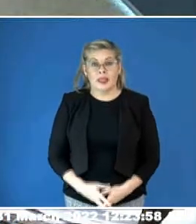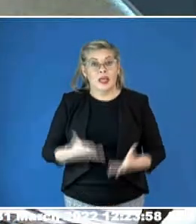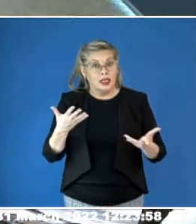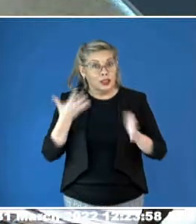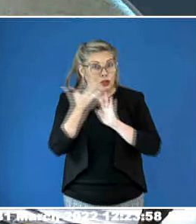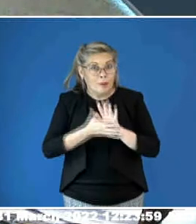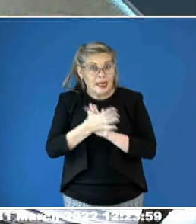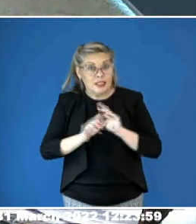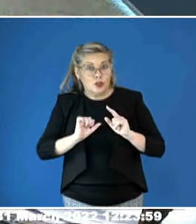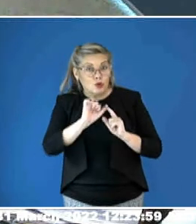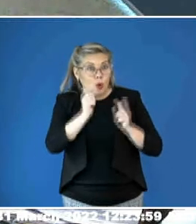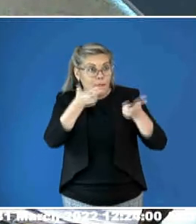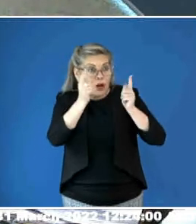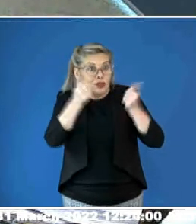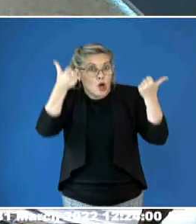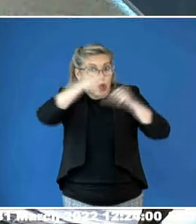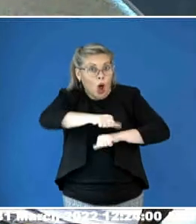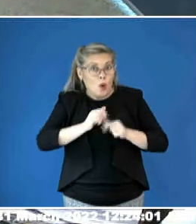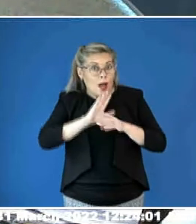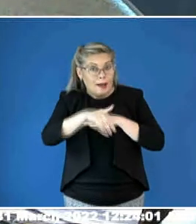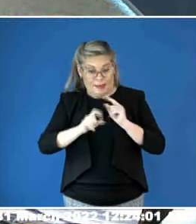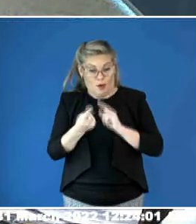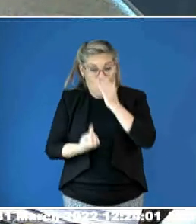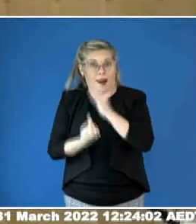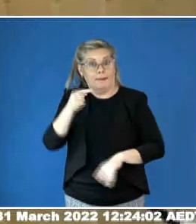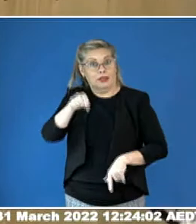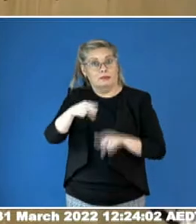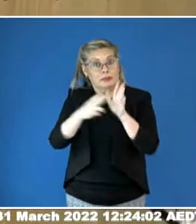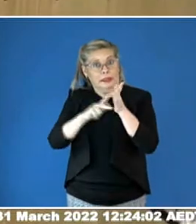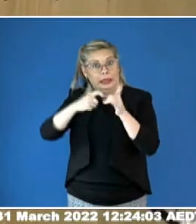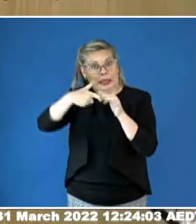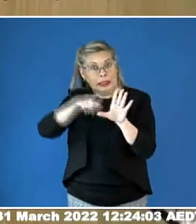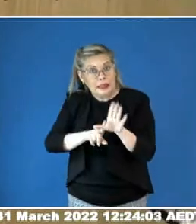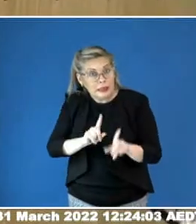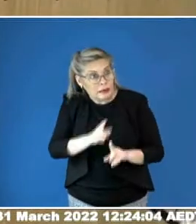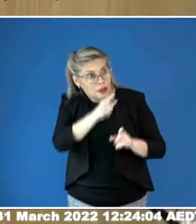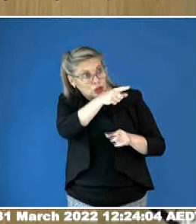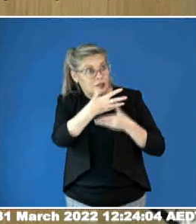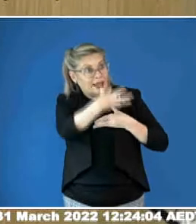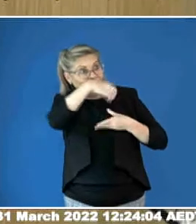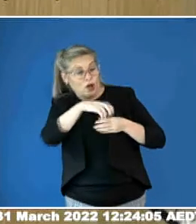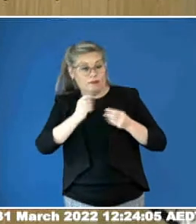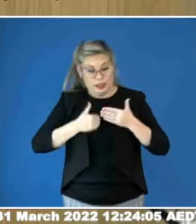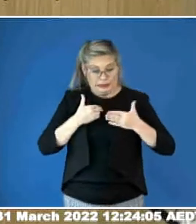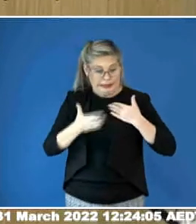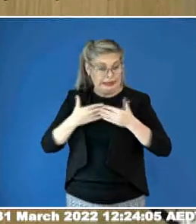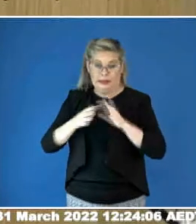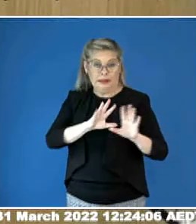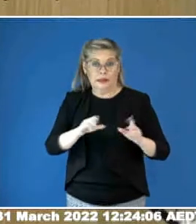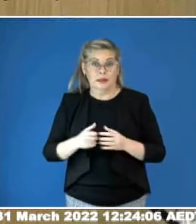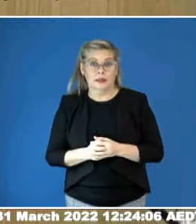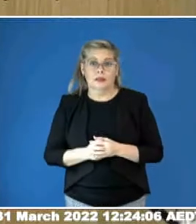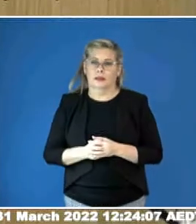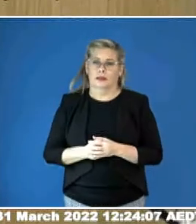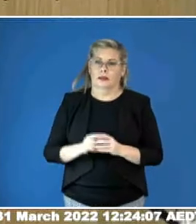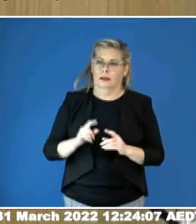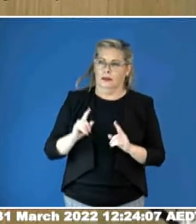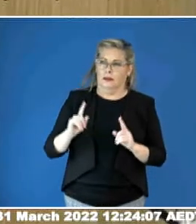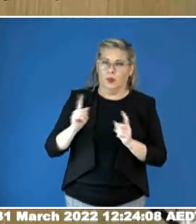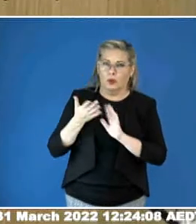your knowledge? MS CUMMING: Do you mean like at the moment preparing for